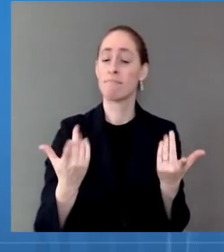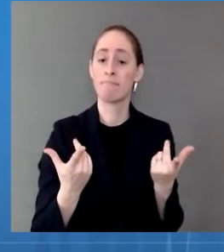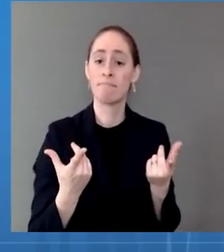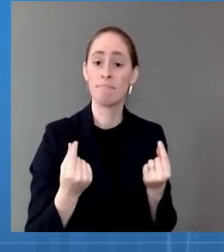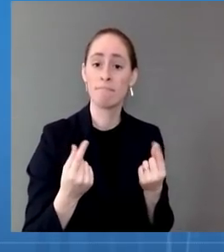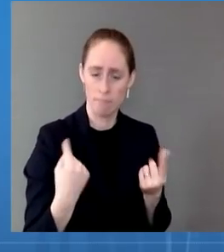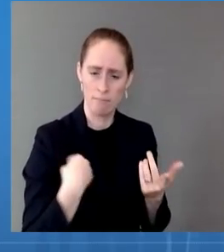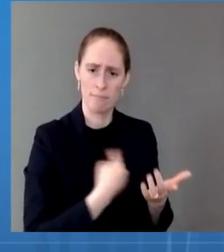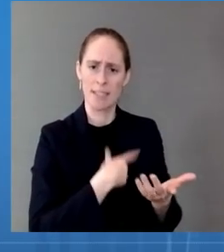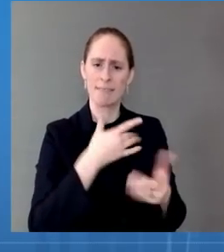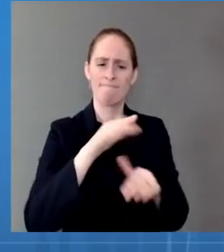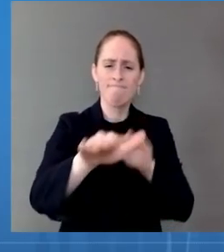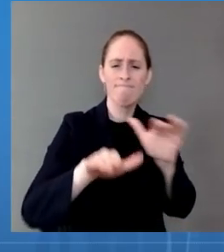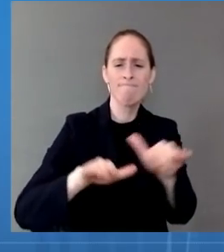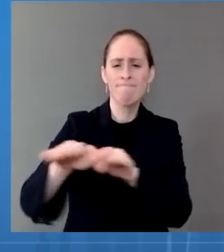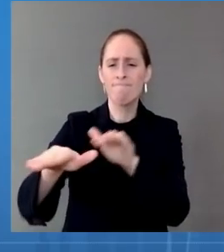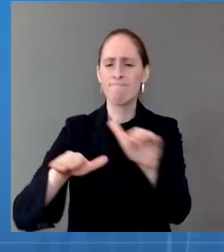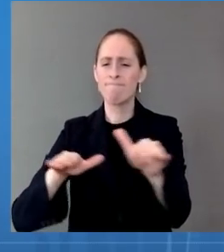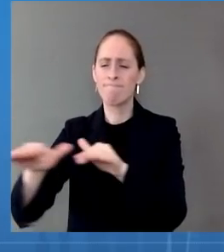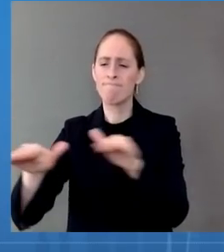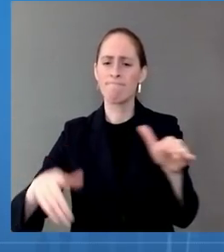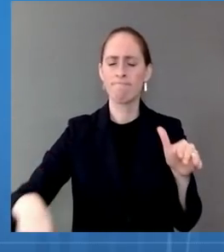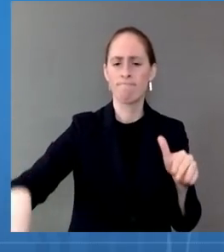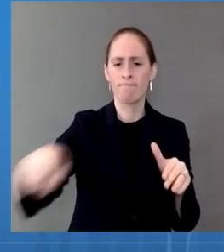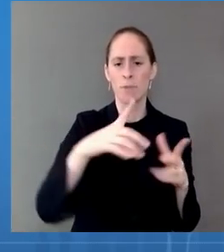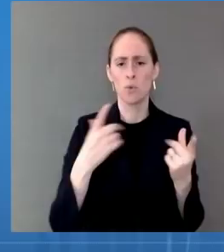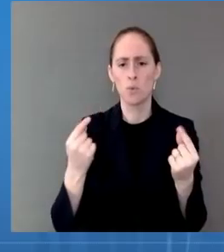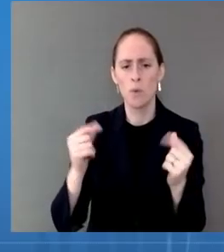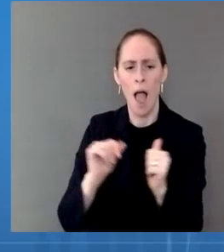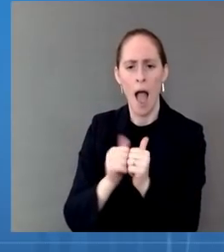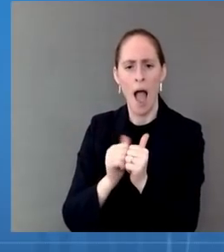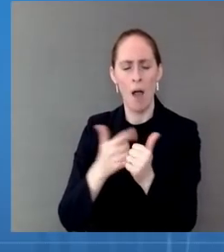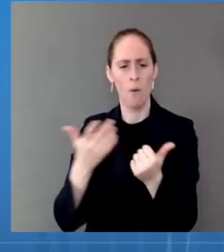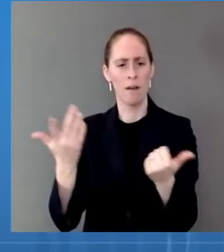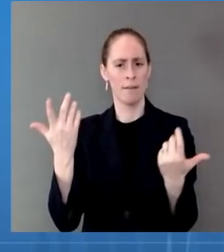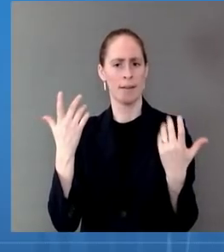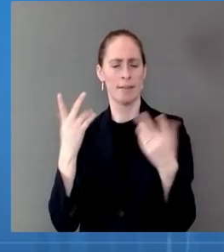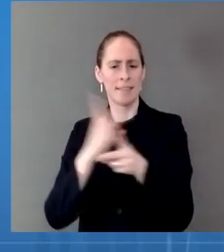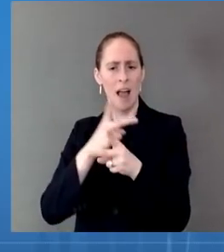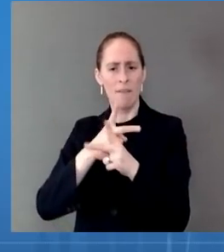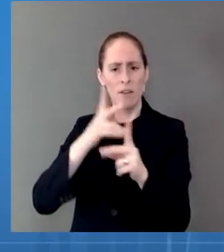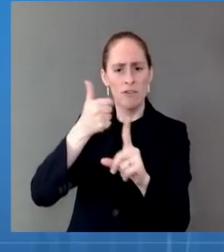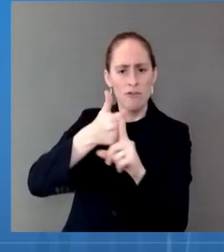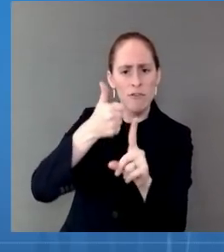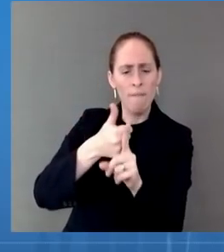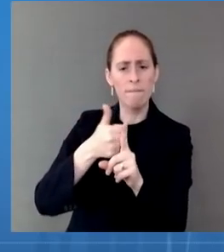and provides recommendations for young people, parents, school schools, technology and media companies,